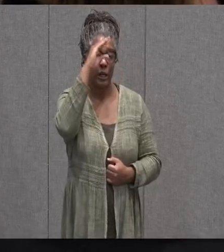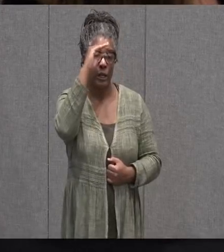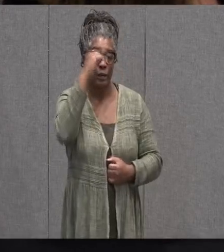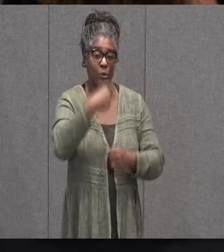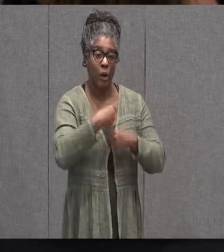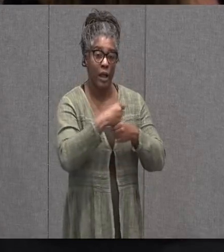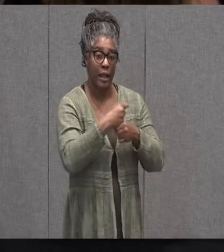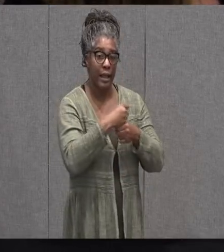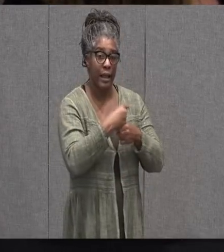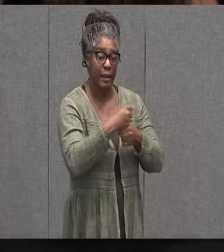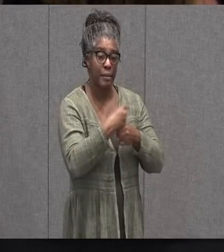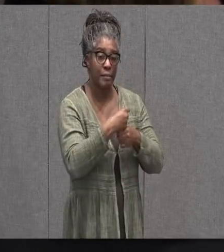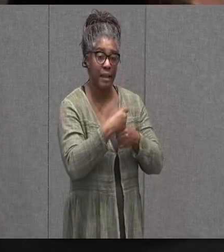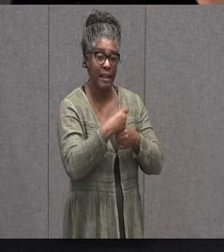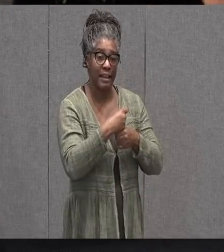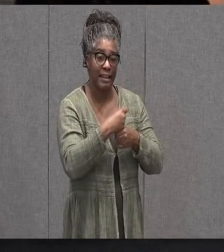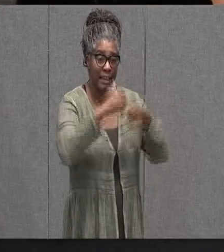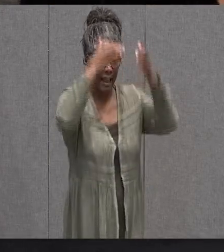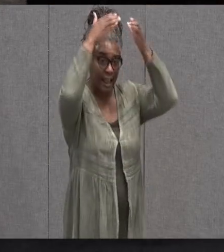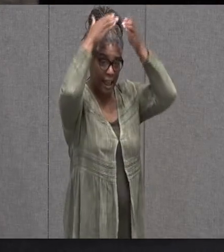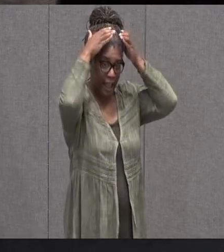A boy was making hats. His name was Michael Bess.